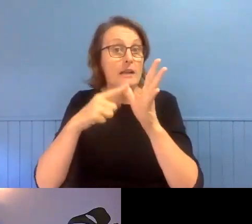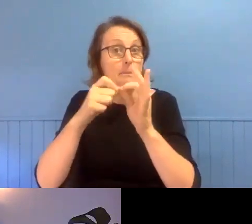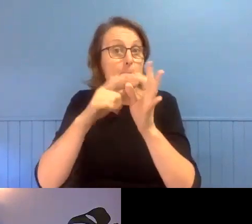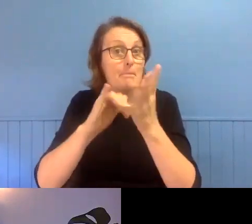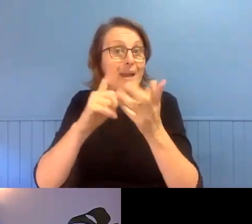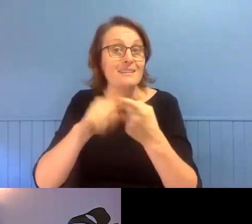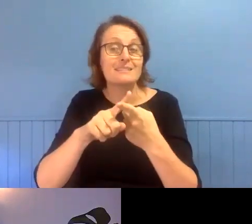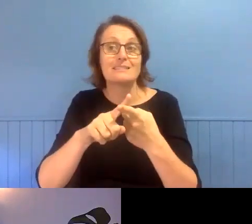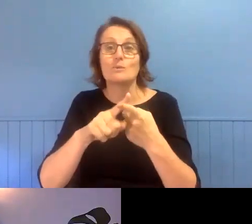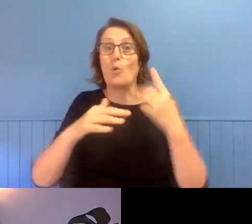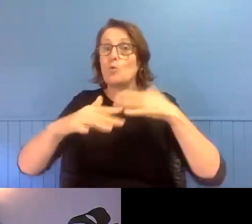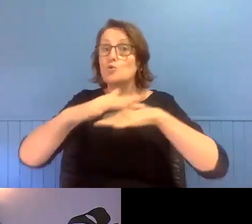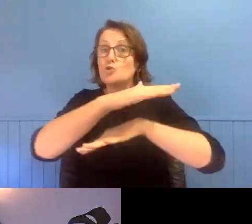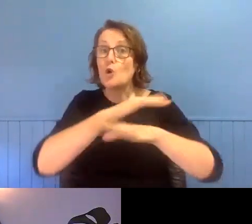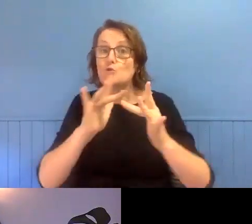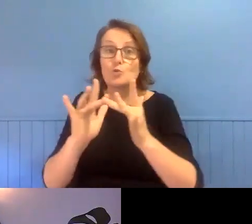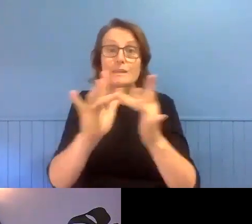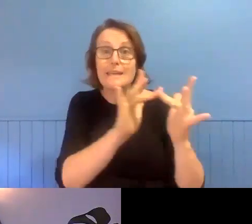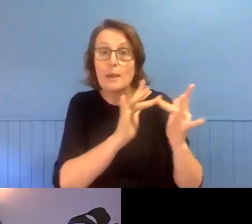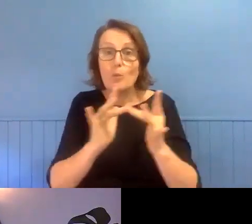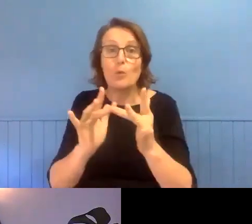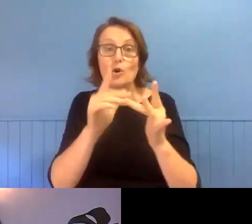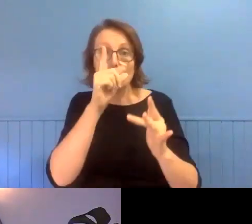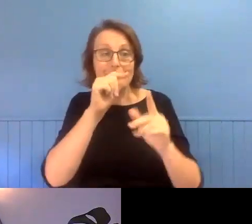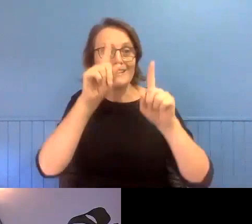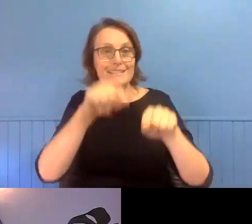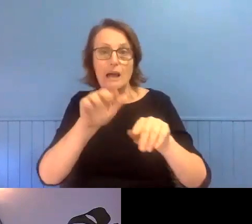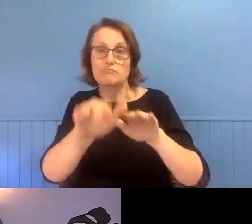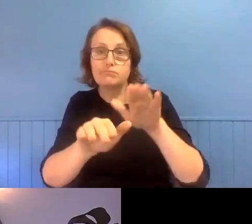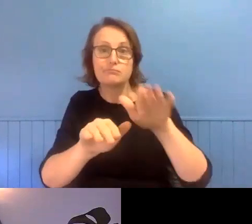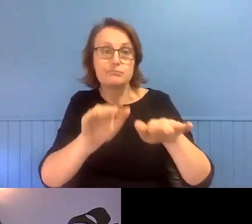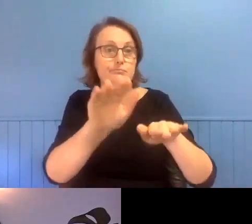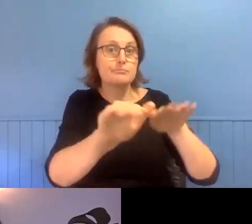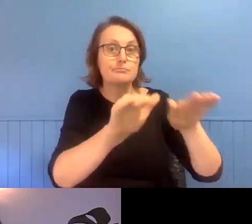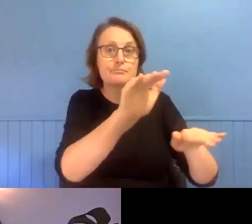work from. Building an online audience from scratch, a new one is